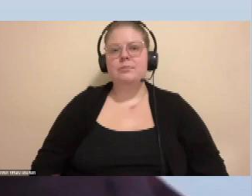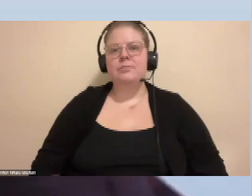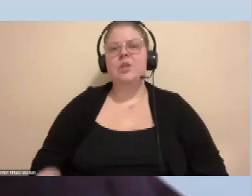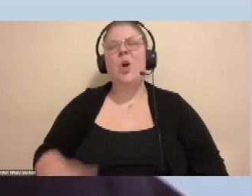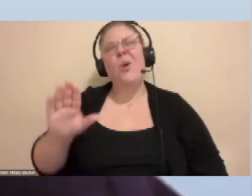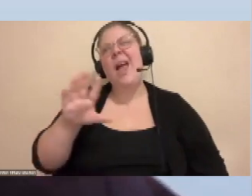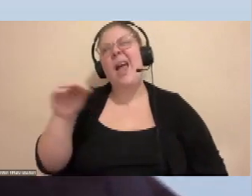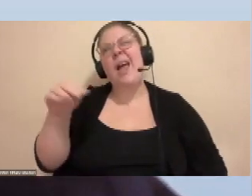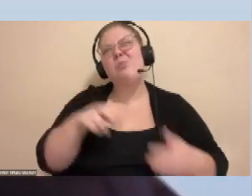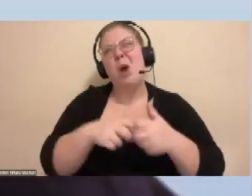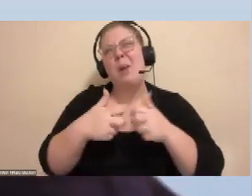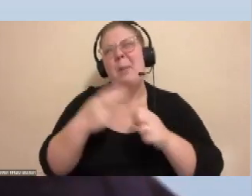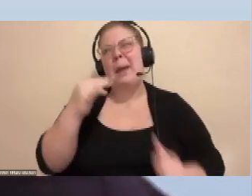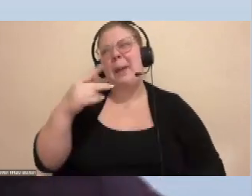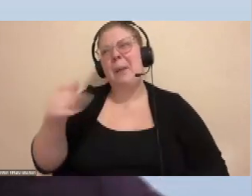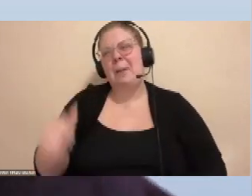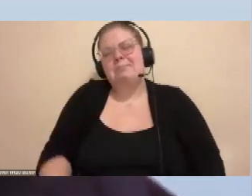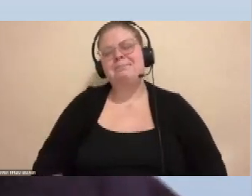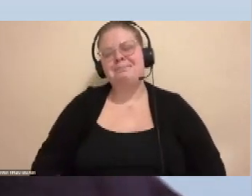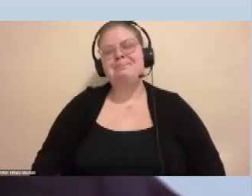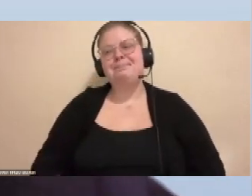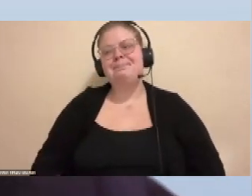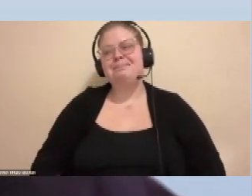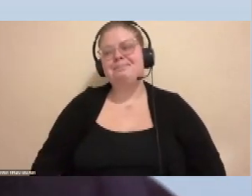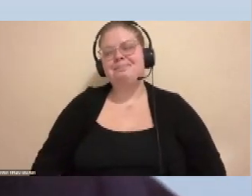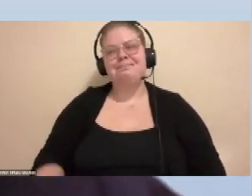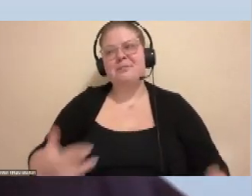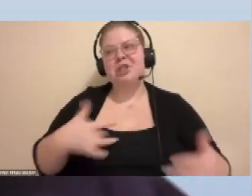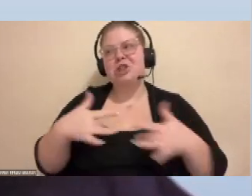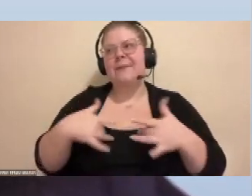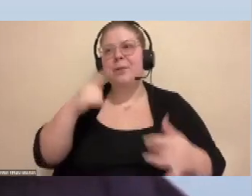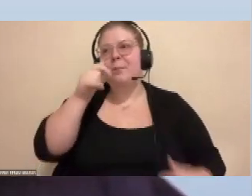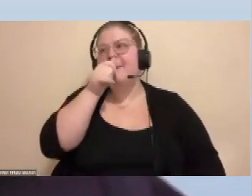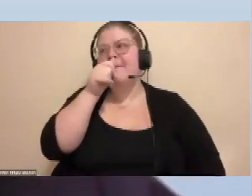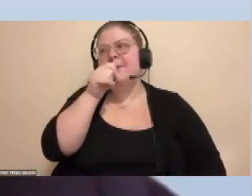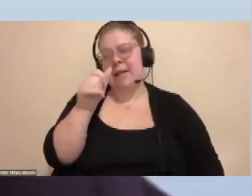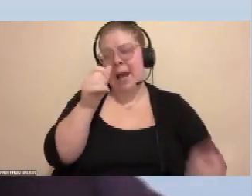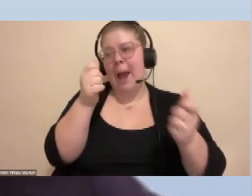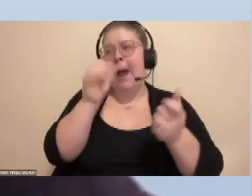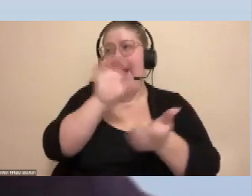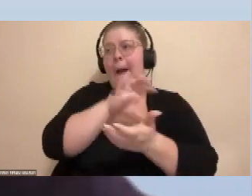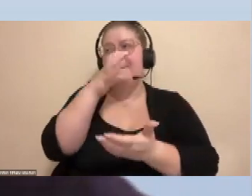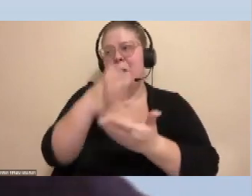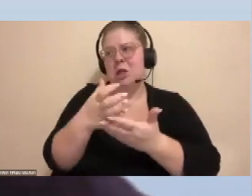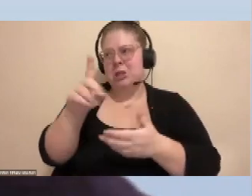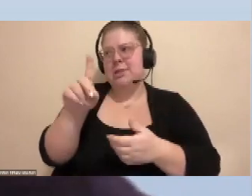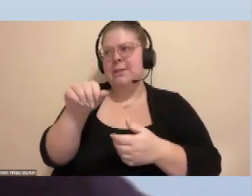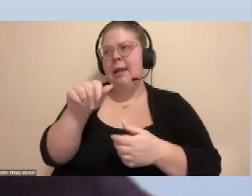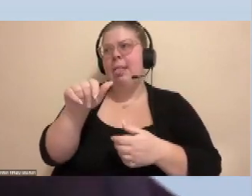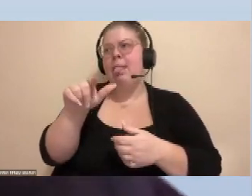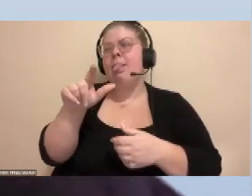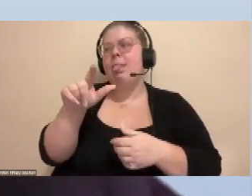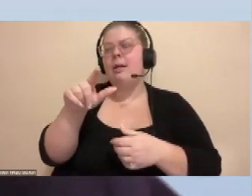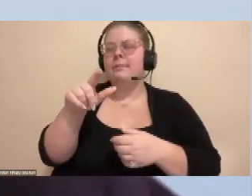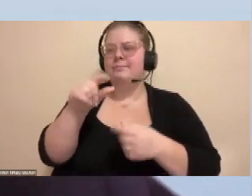It runs into privacy concerns. The detail you want is just too much as well.